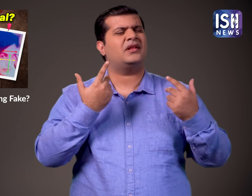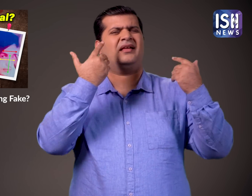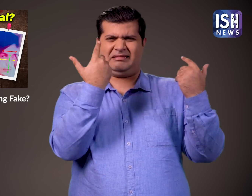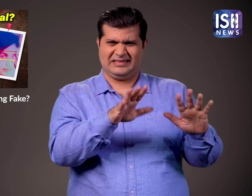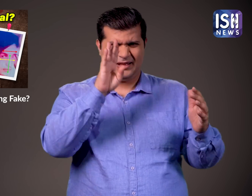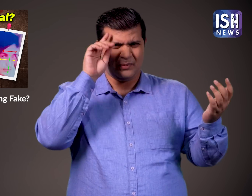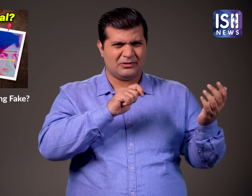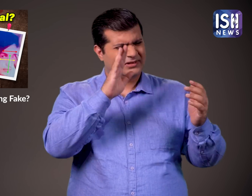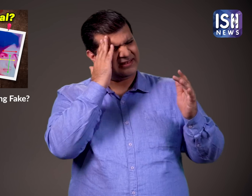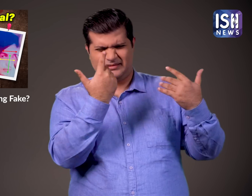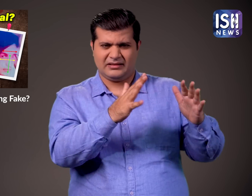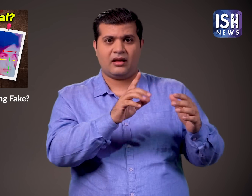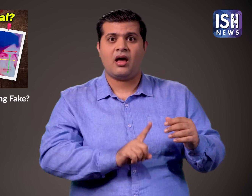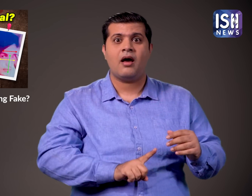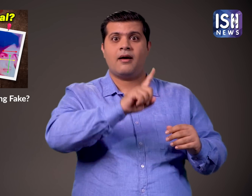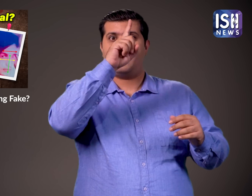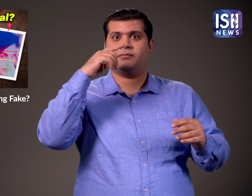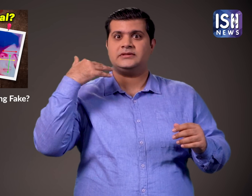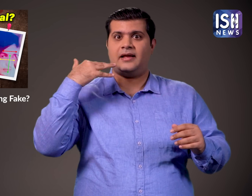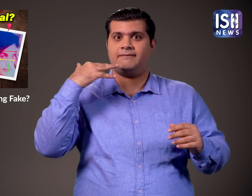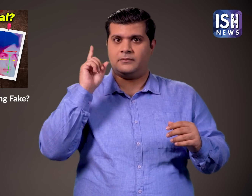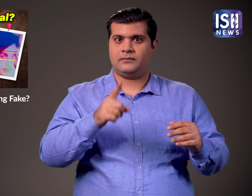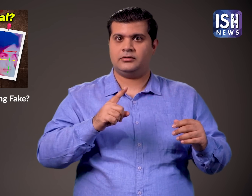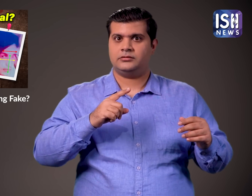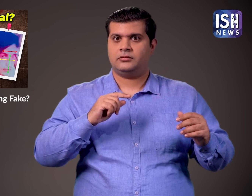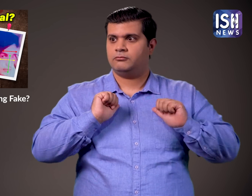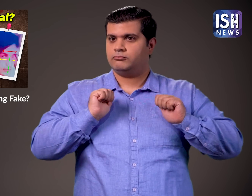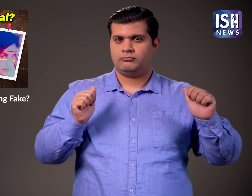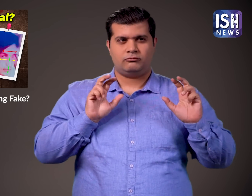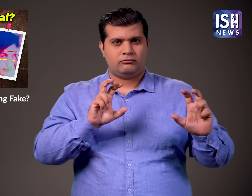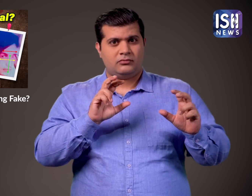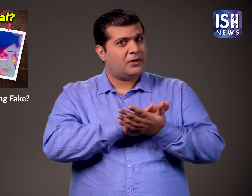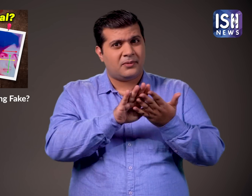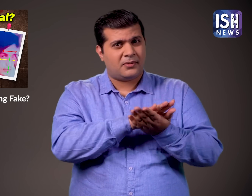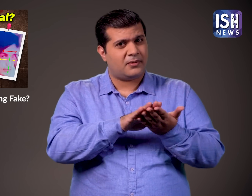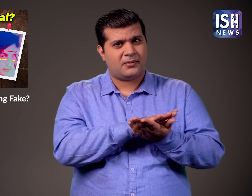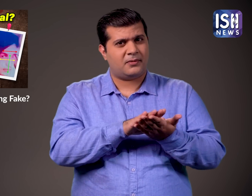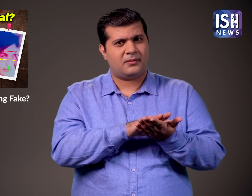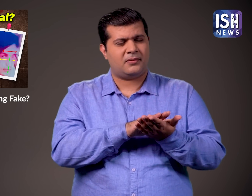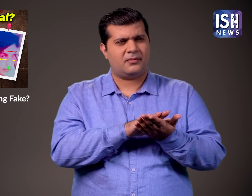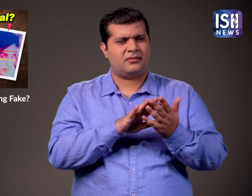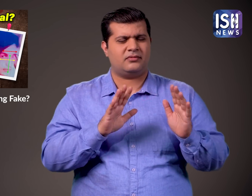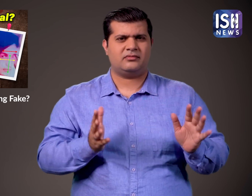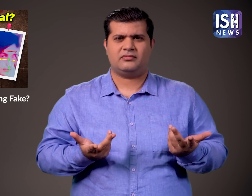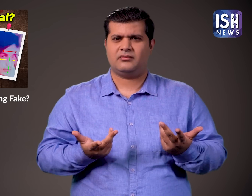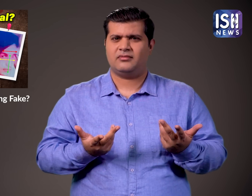Even if we assume the watchman were asleep, was there no security outside Saif's house!